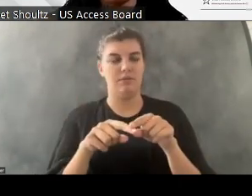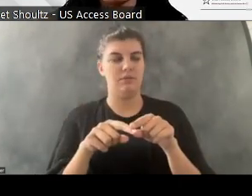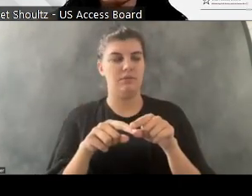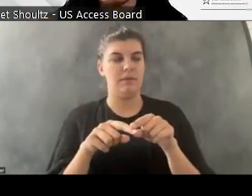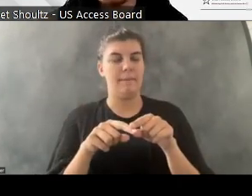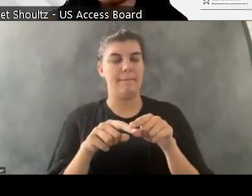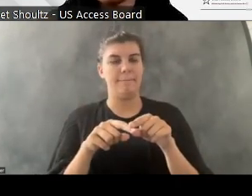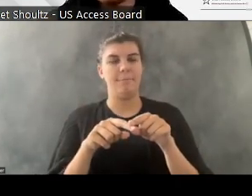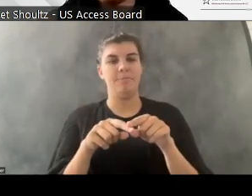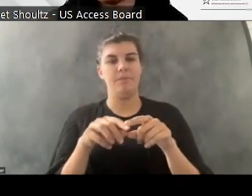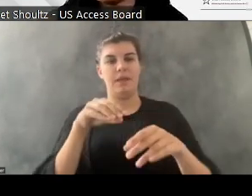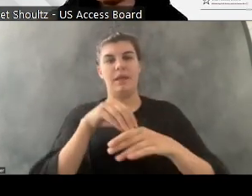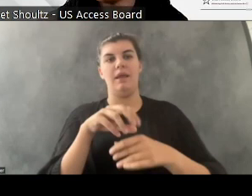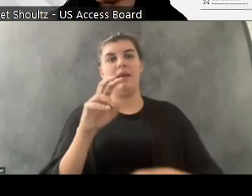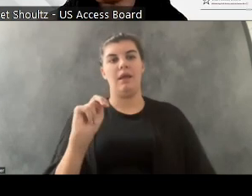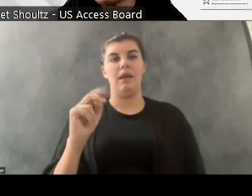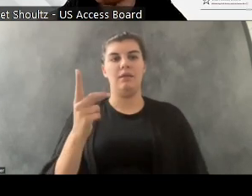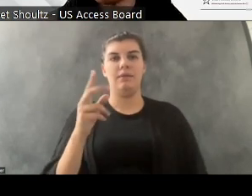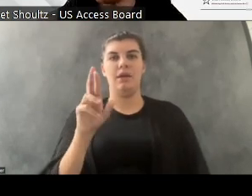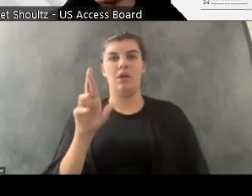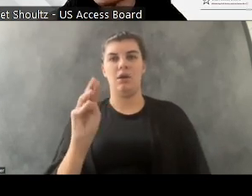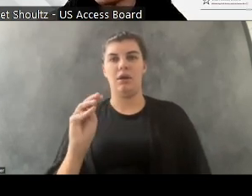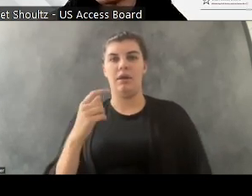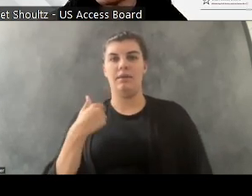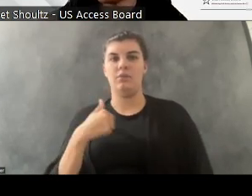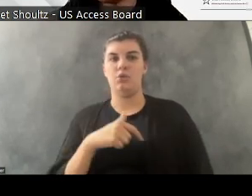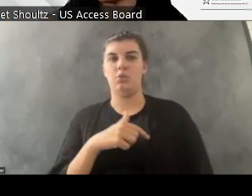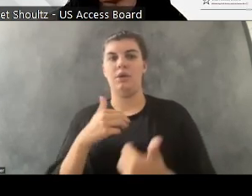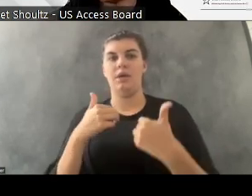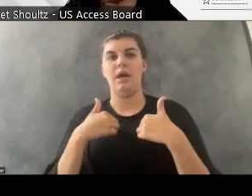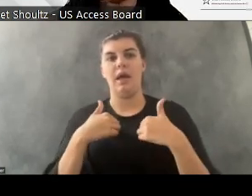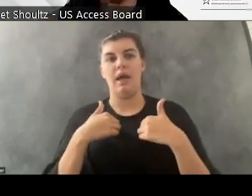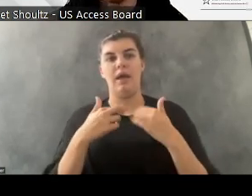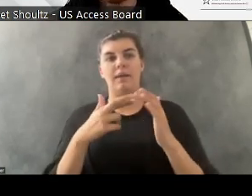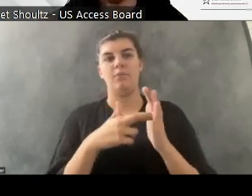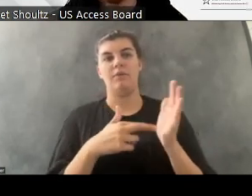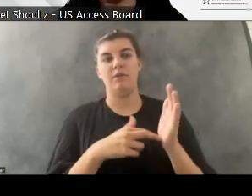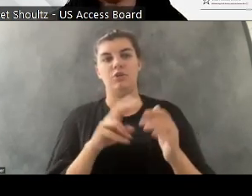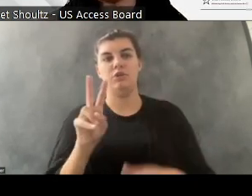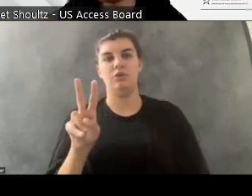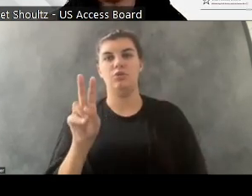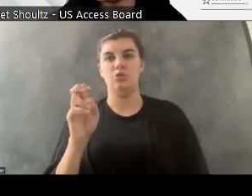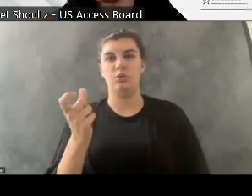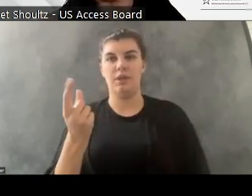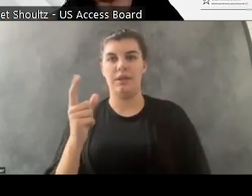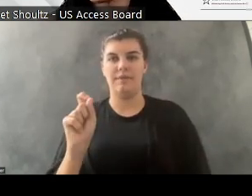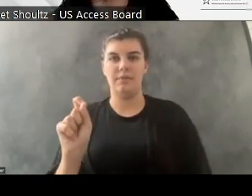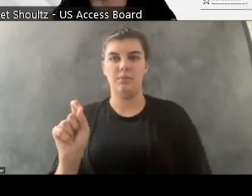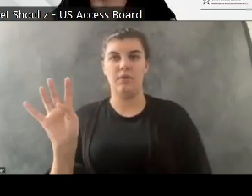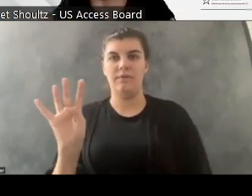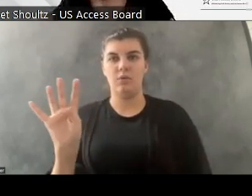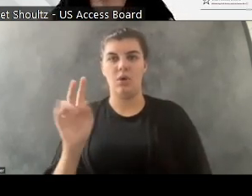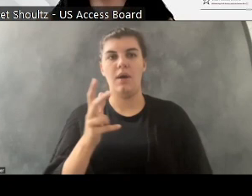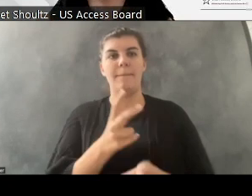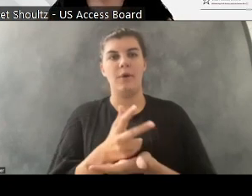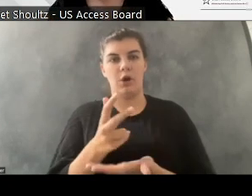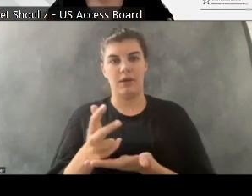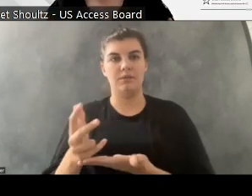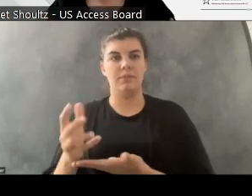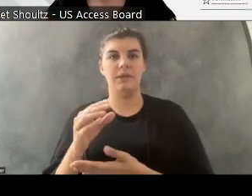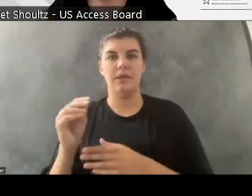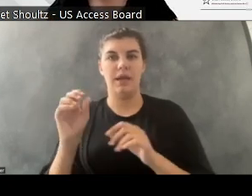zones. In the NPRM, we had at provision 211.4 Accessible Parking Space and Passenger